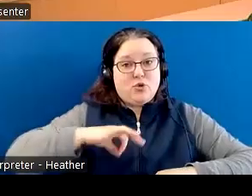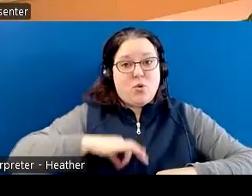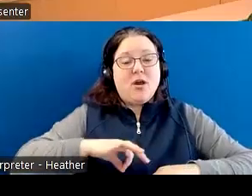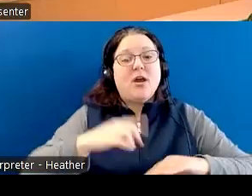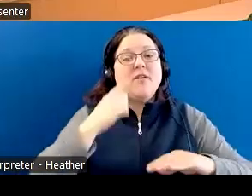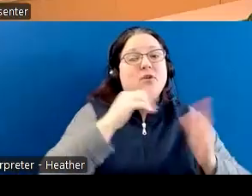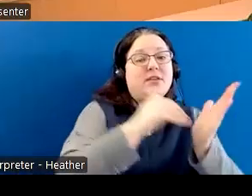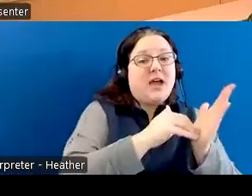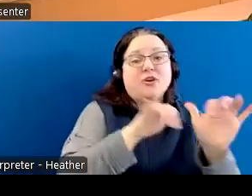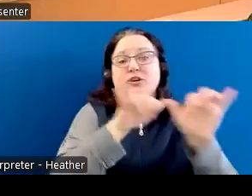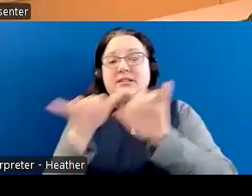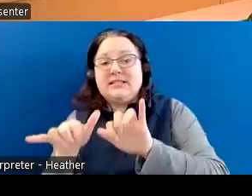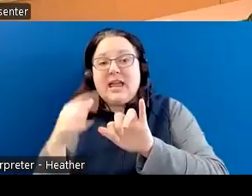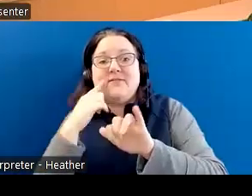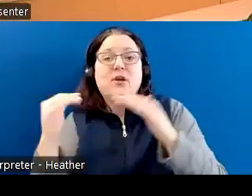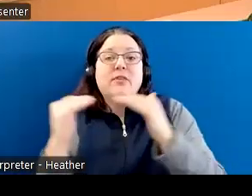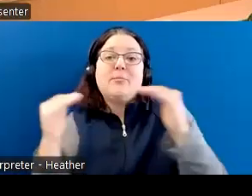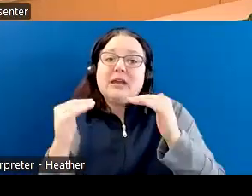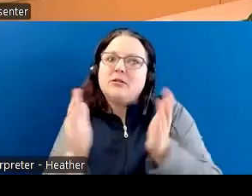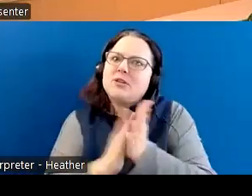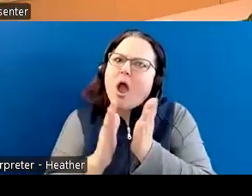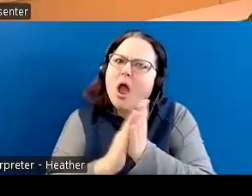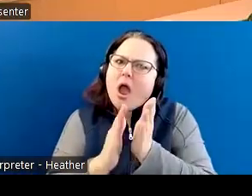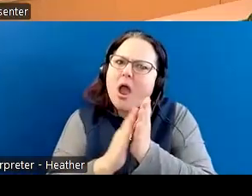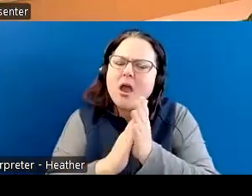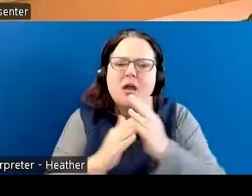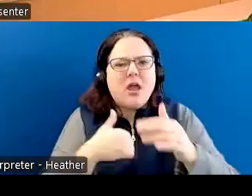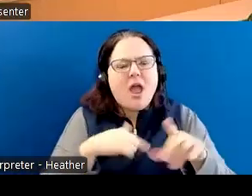Um so shout out peers. Um and I would also go further to say that you know when we push for